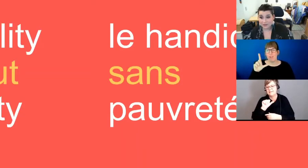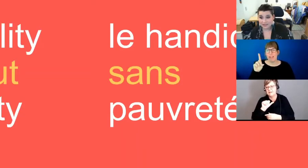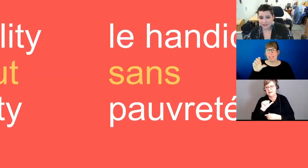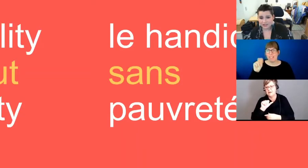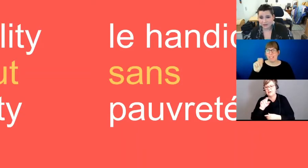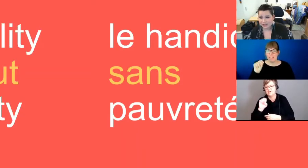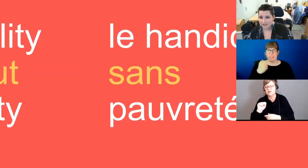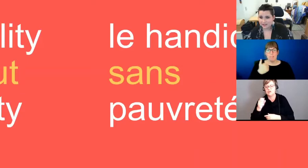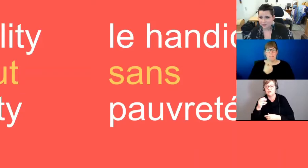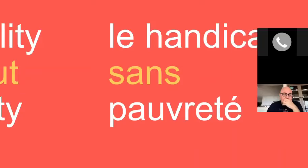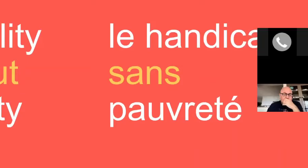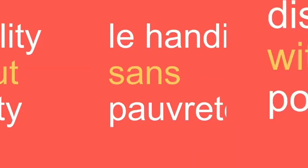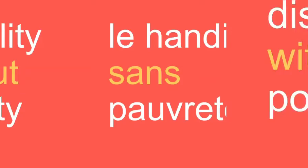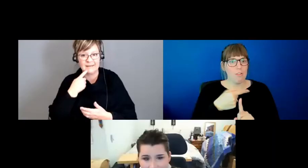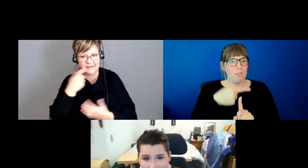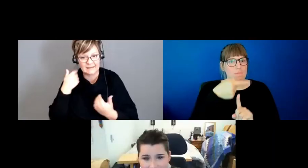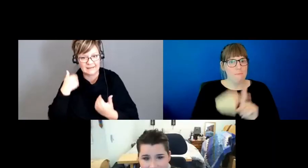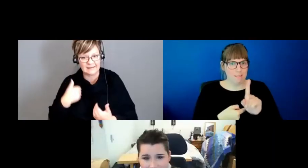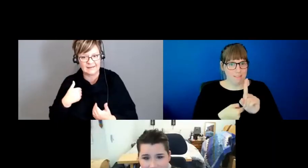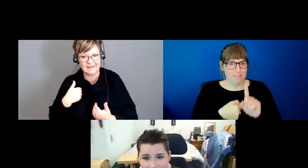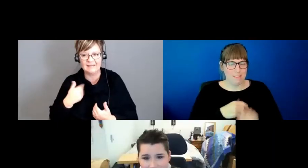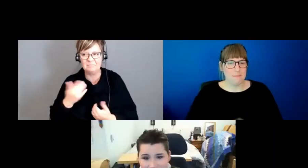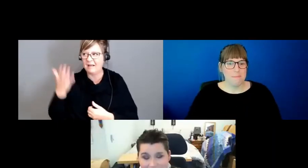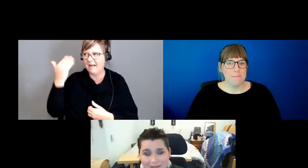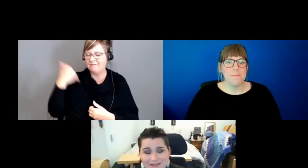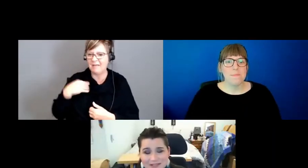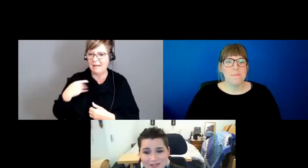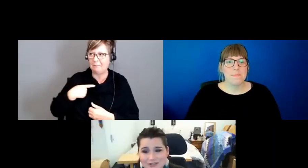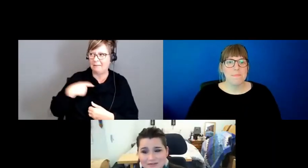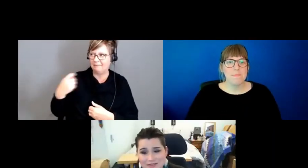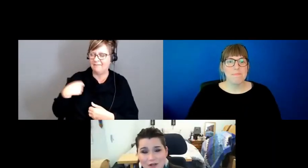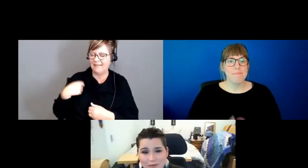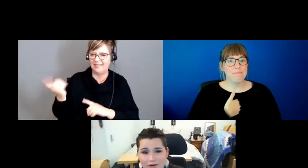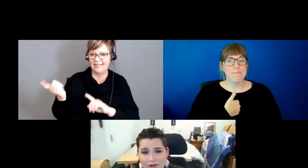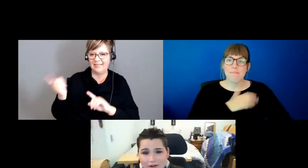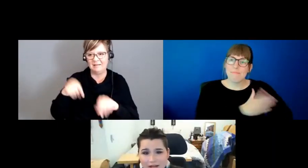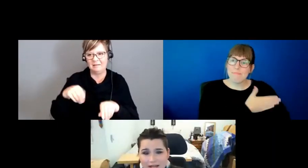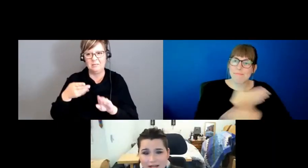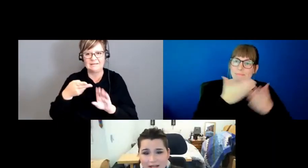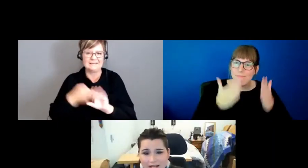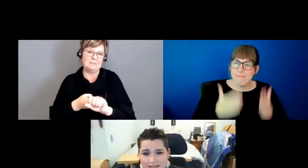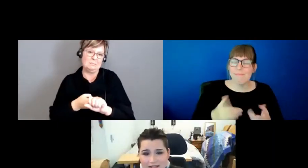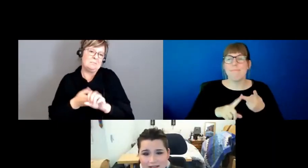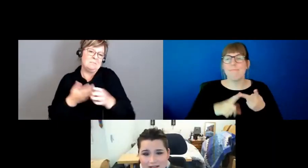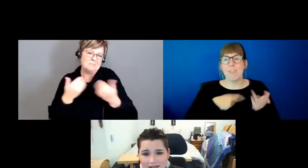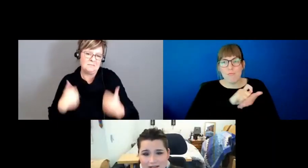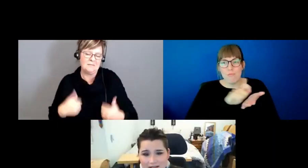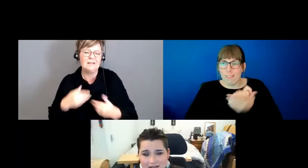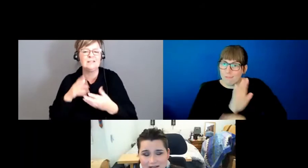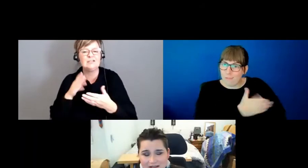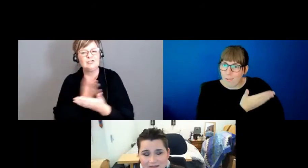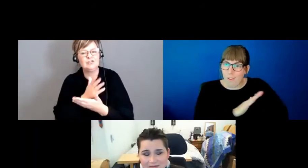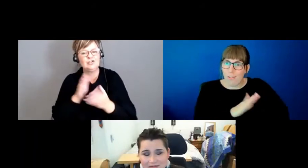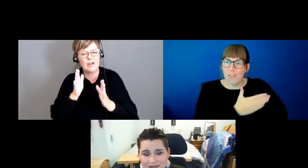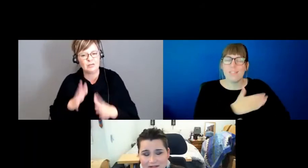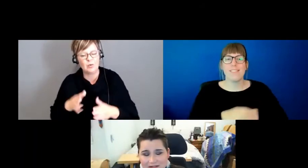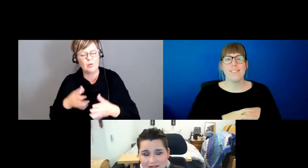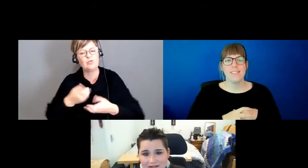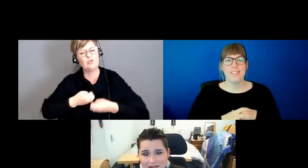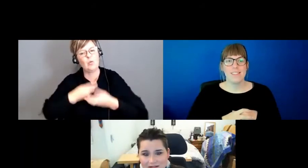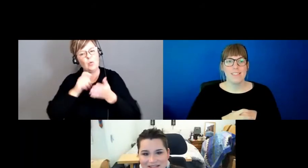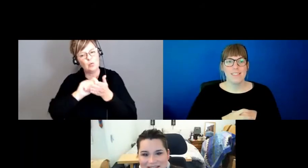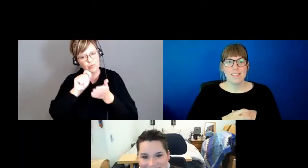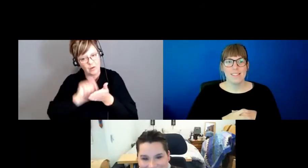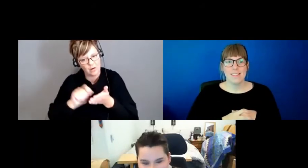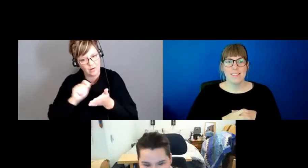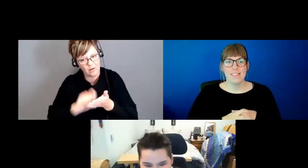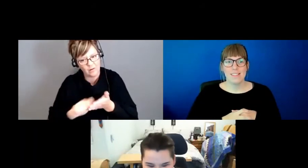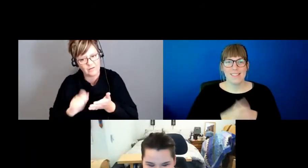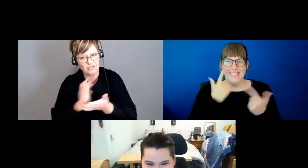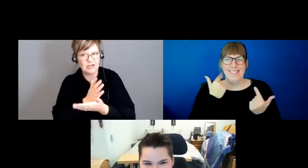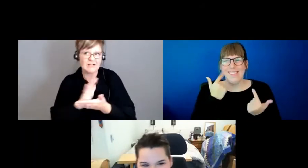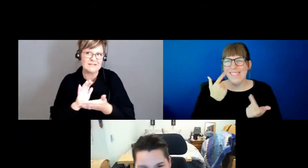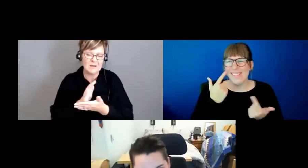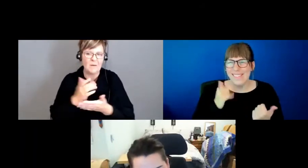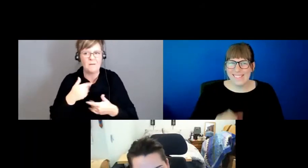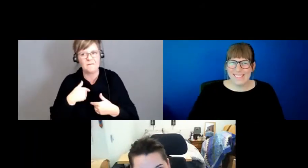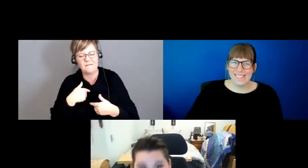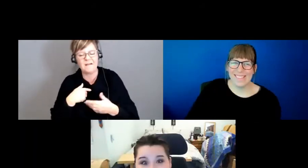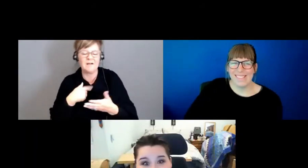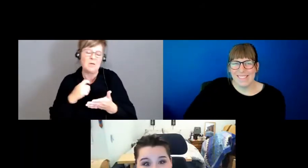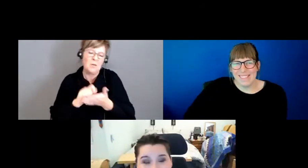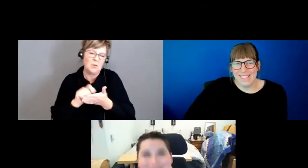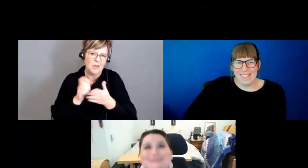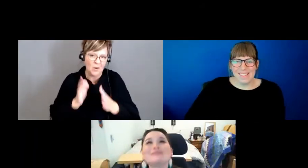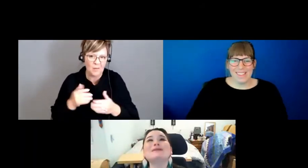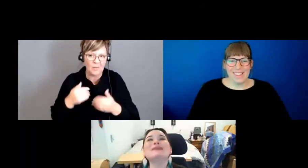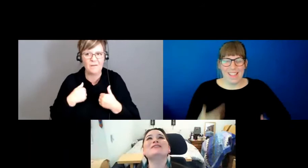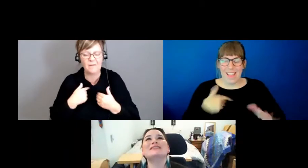BEFORE. AND I'M A SINGER, SONGWRITER, AND I'M STUMBLING BECAUSE THIS IS MY FIRST TIME